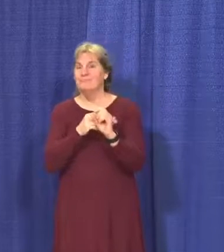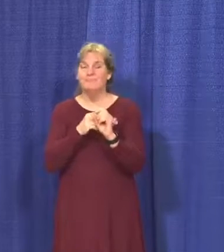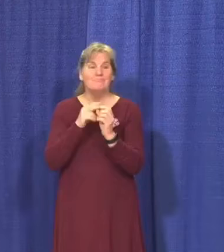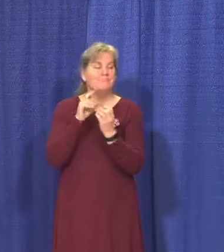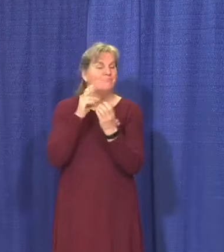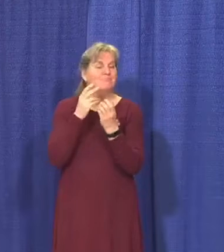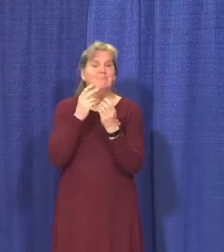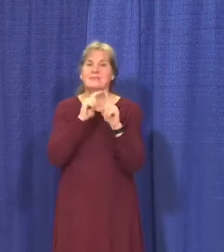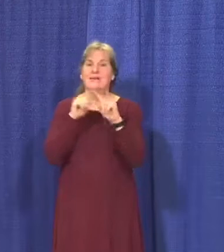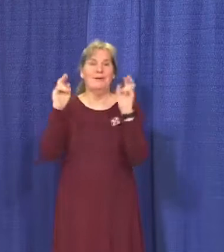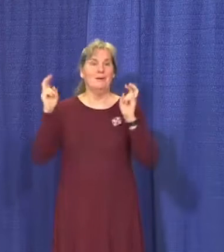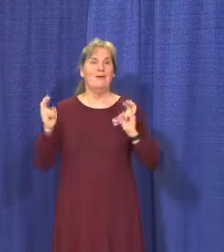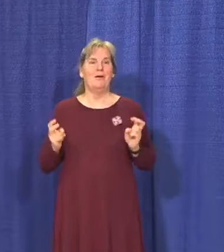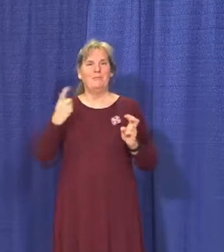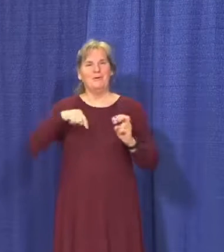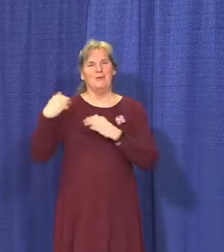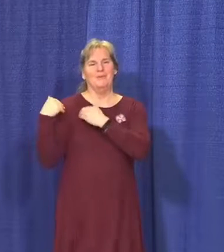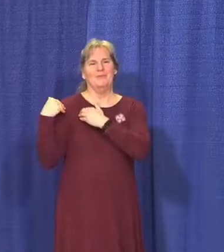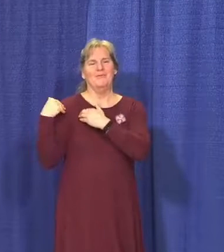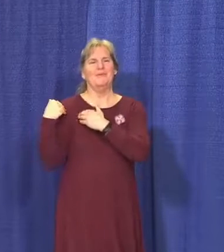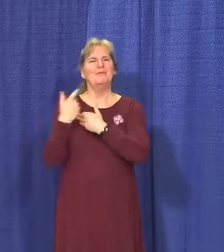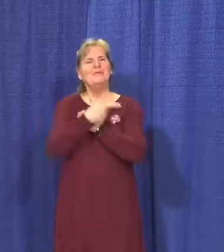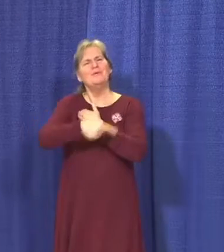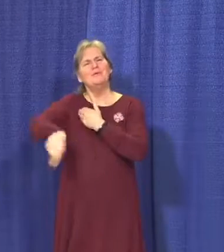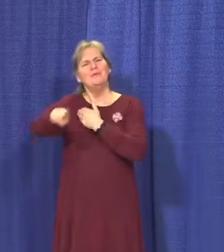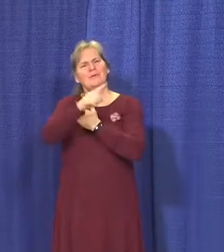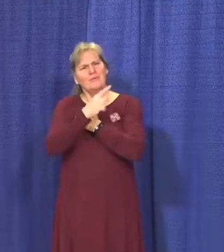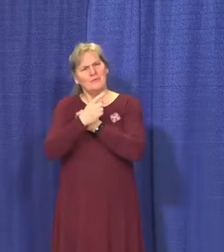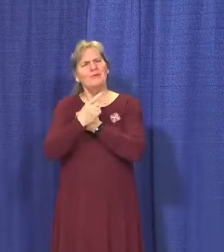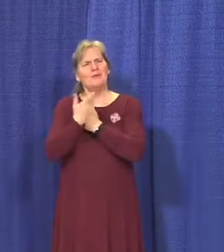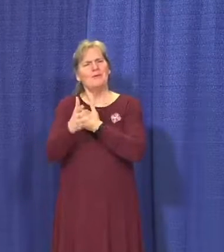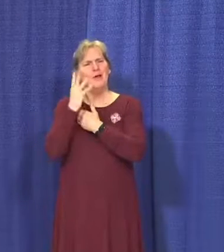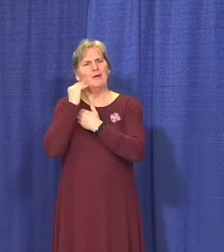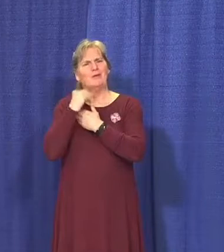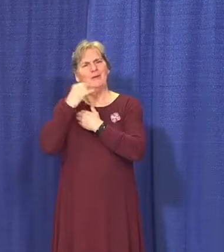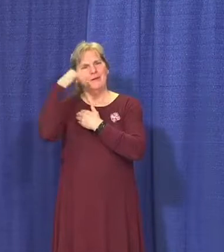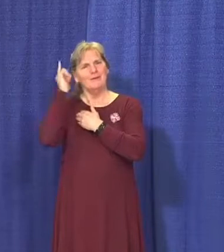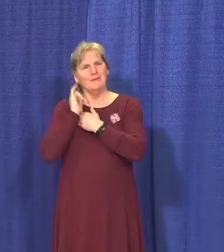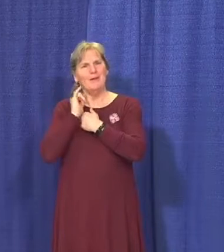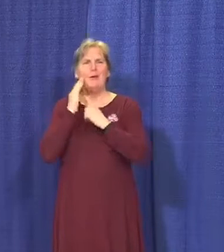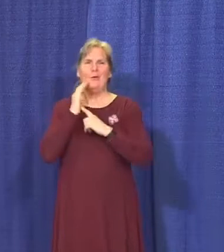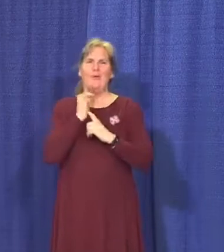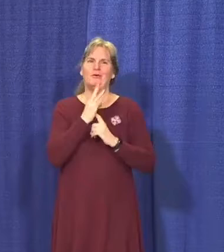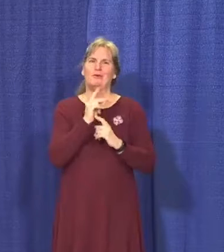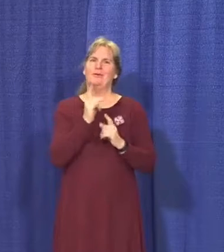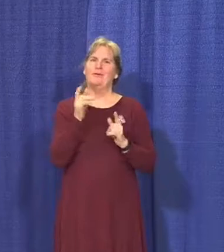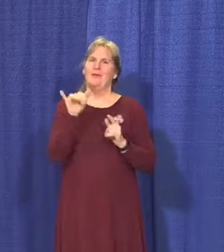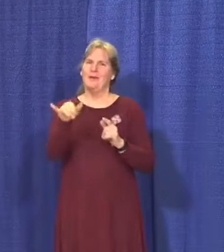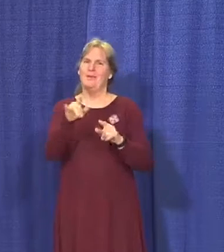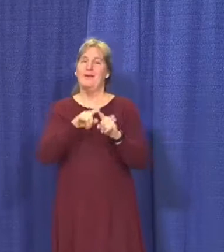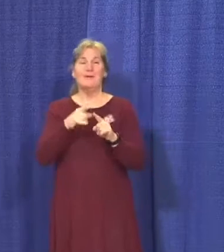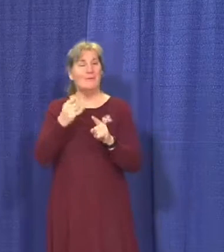across your desk. But I think you have been here for a wild, certainly Chuck has, and you know there are not many